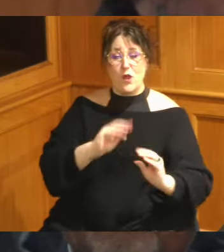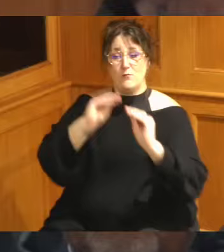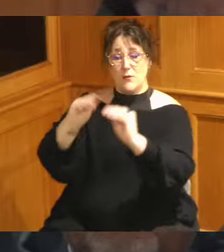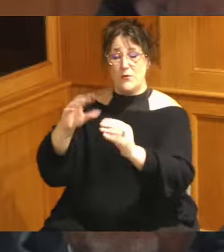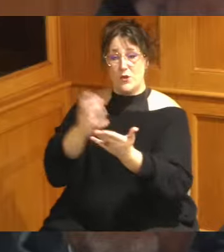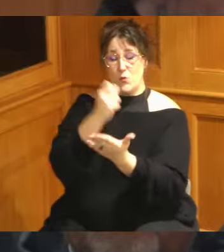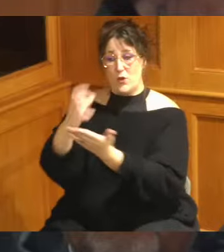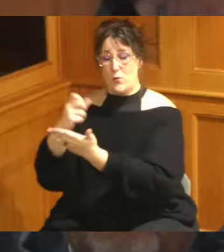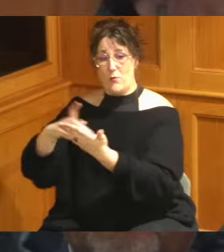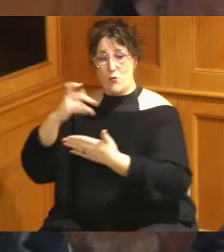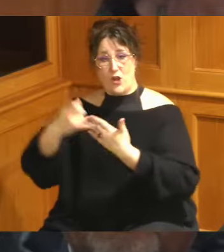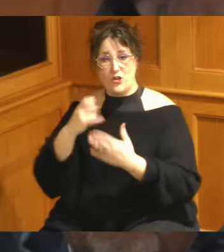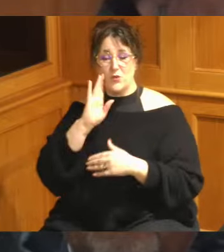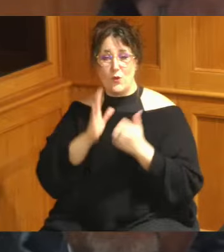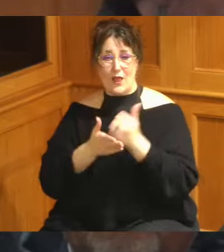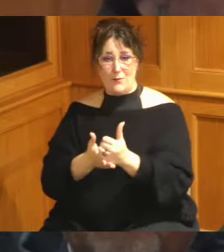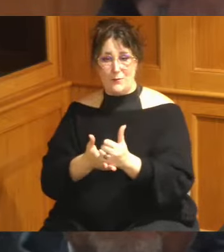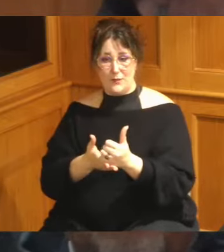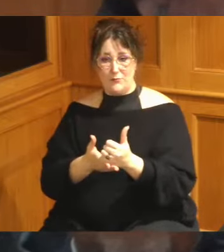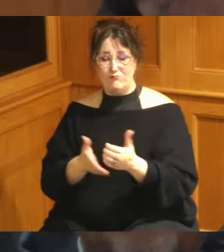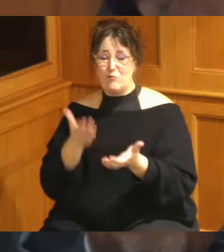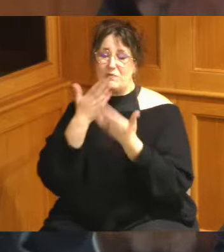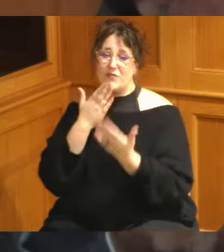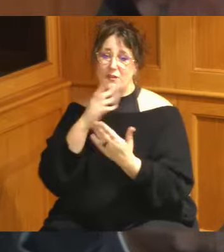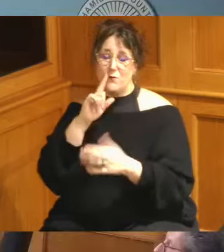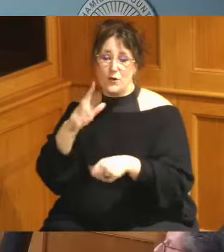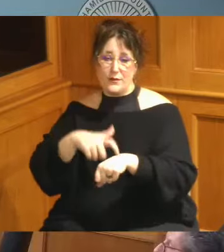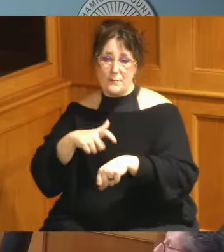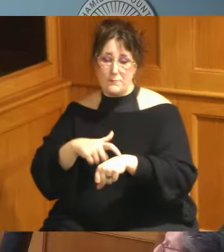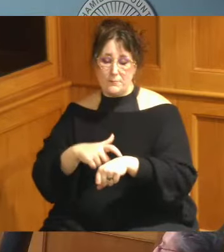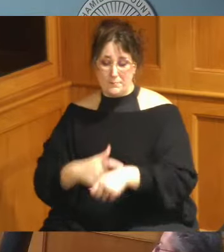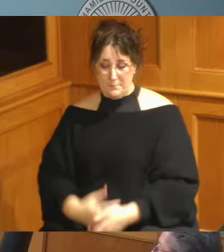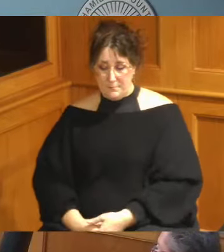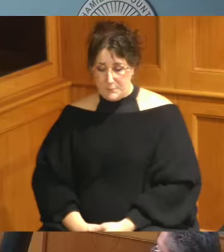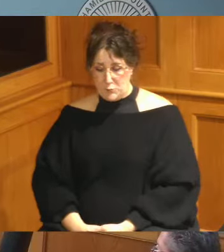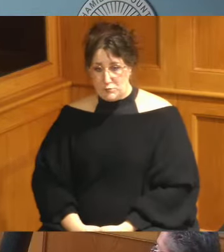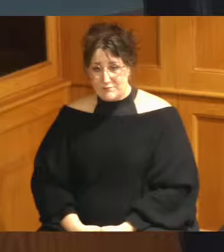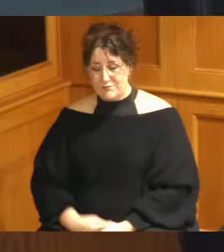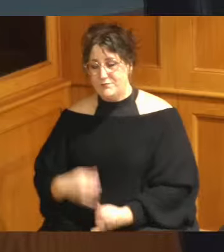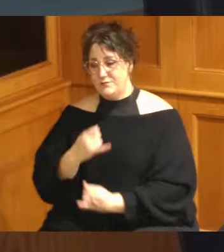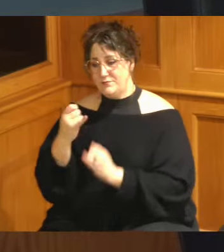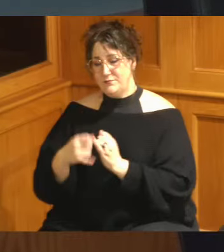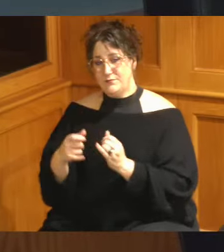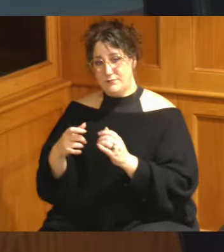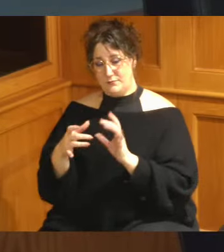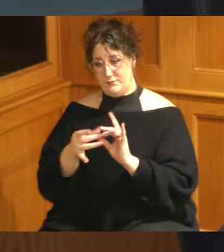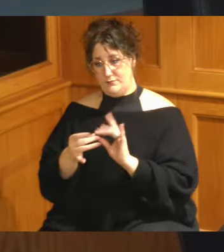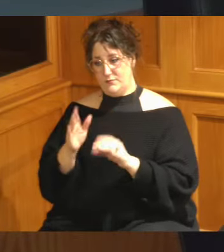projects would help. Thank you. Thank you very much. Our last speaker is on Zoom. I believe